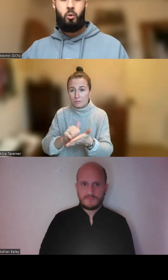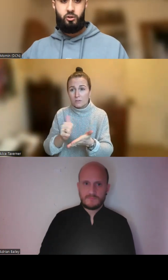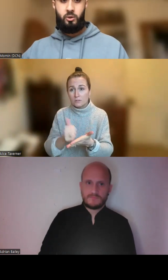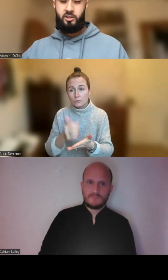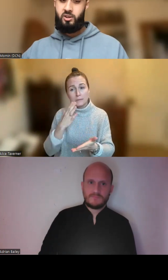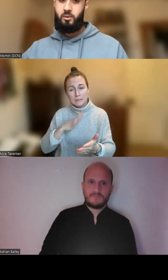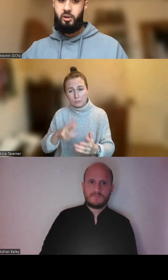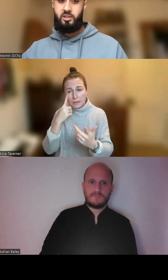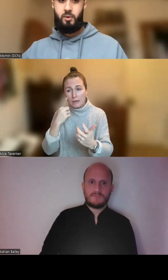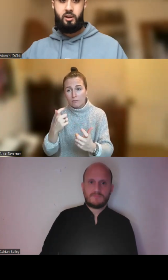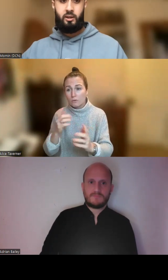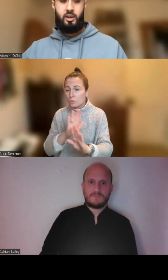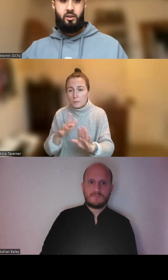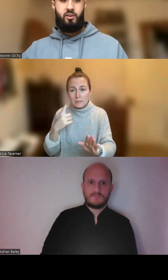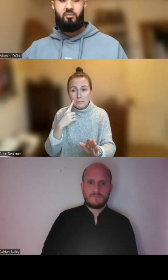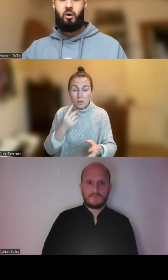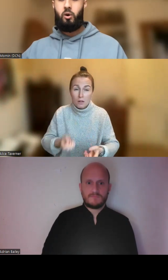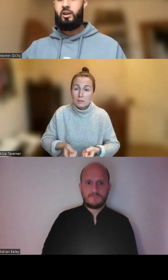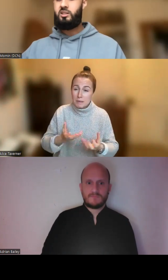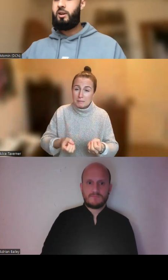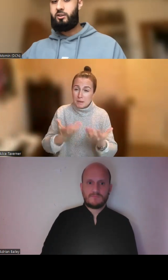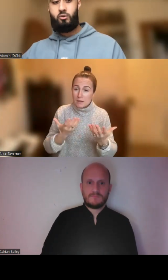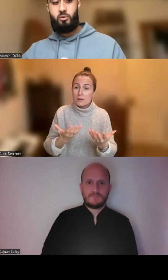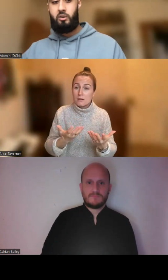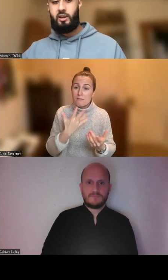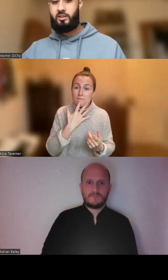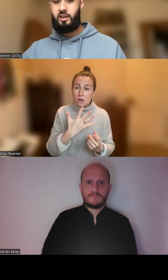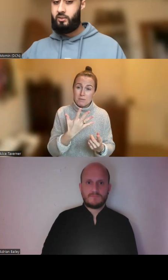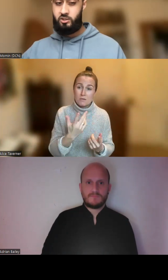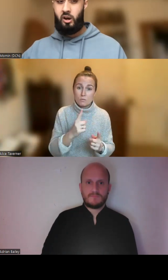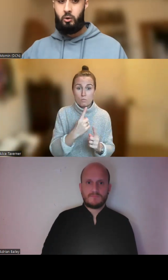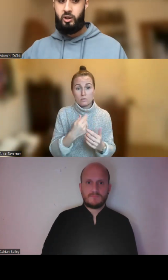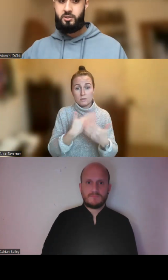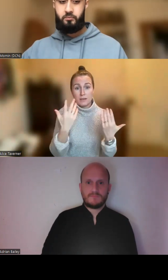at what you're doing. It's not as simple as spending £5 one day and spending £200 the next day. That's not how it works.